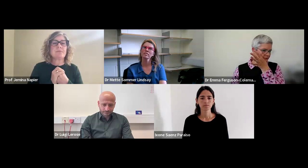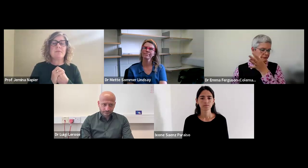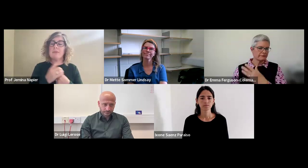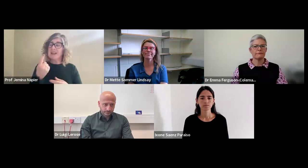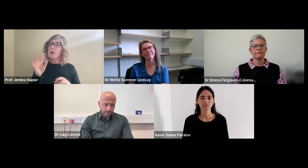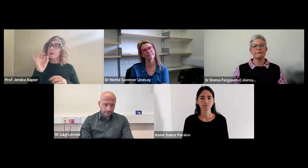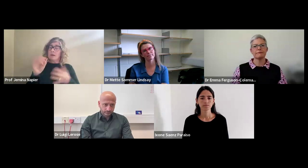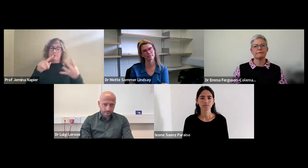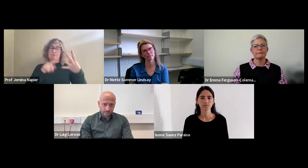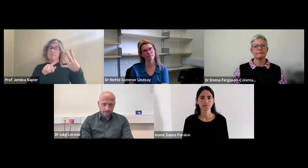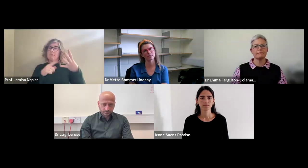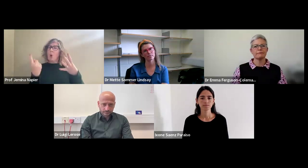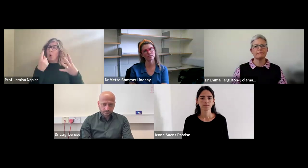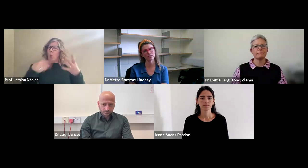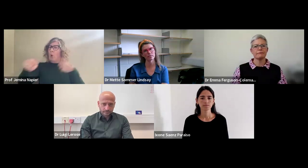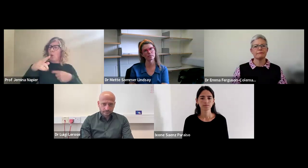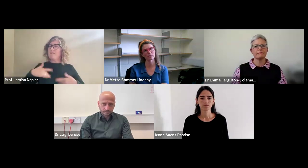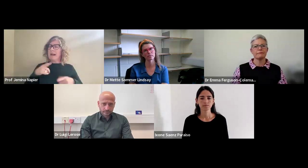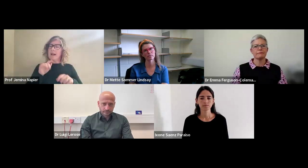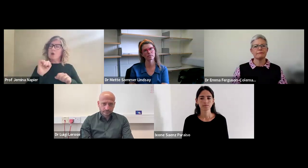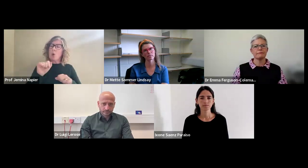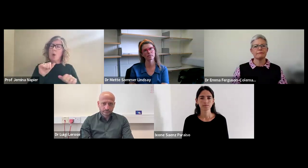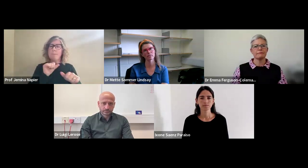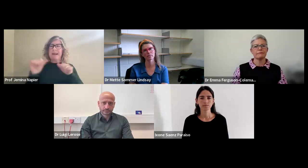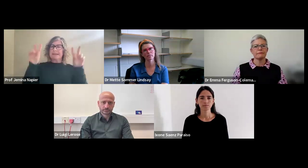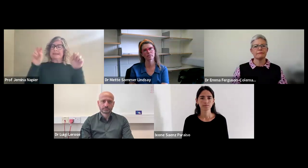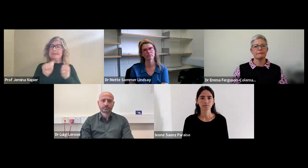have the same opportunities?" The fourth question that we're going to ask is "who